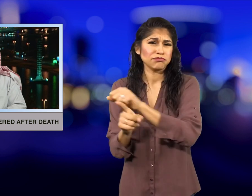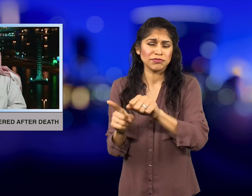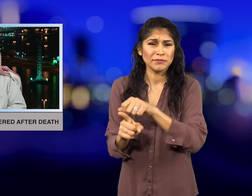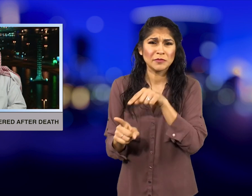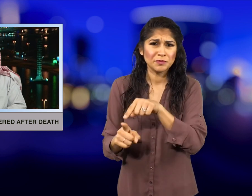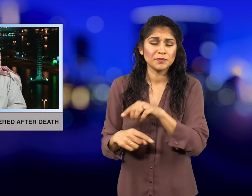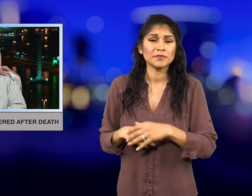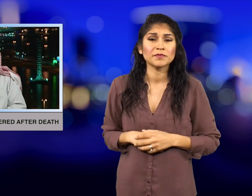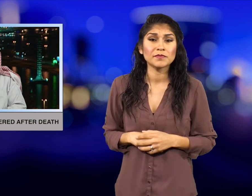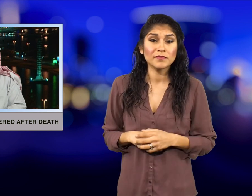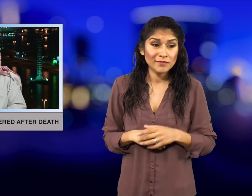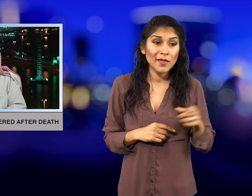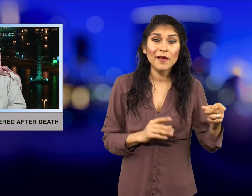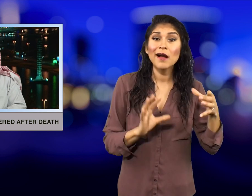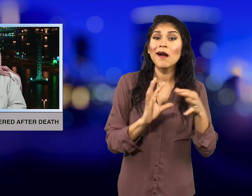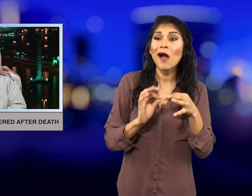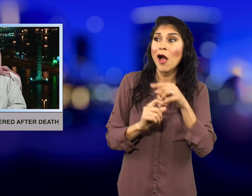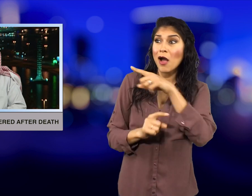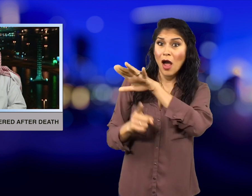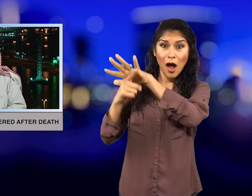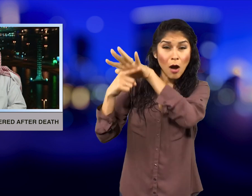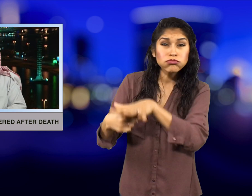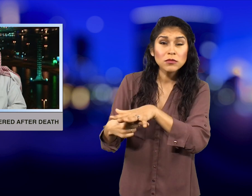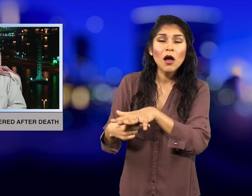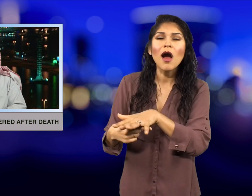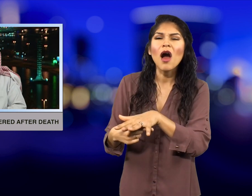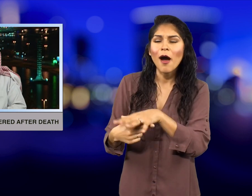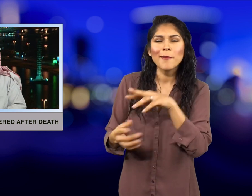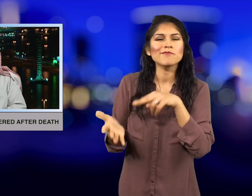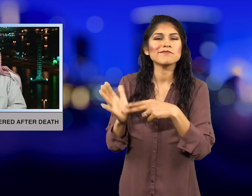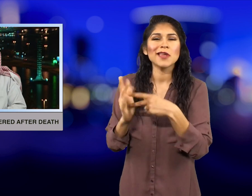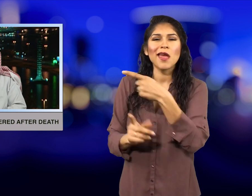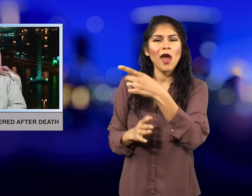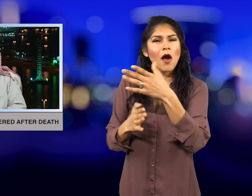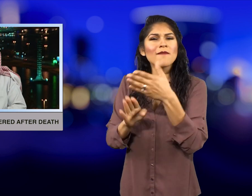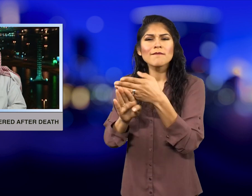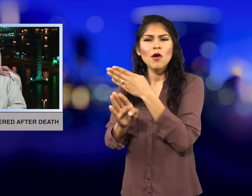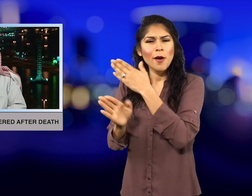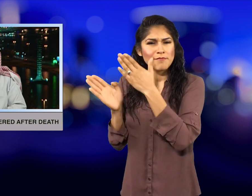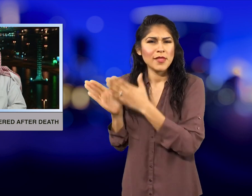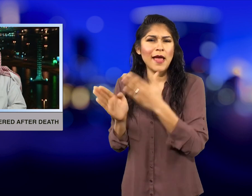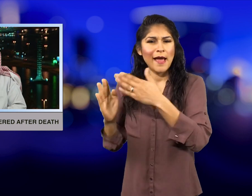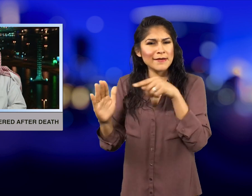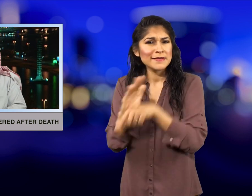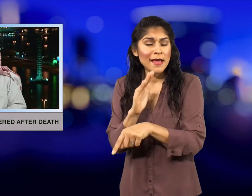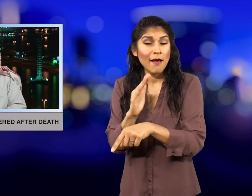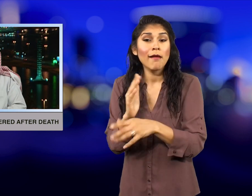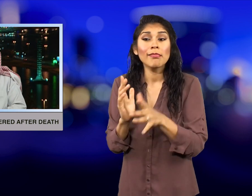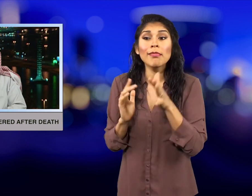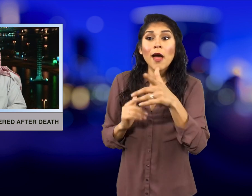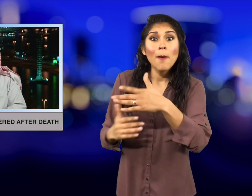Arabia's Istanbul consulate. They say it was a premeditated plan.